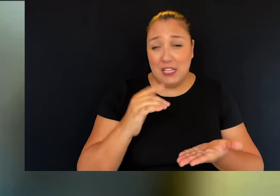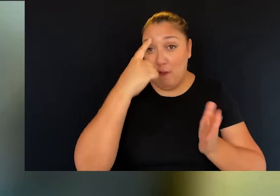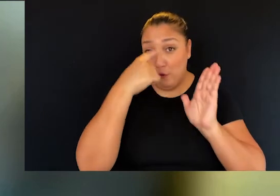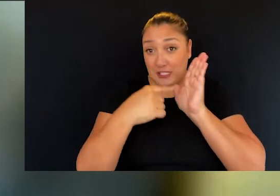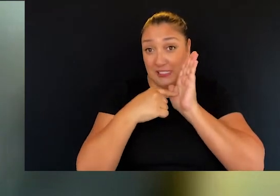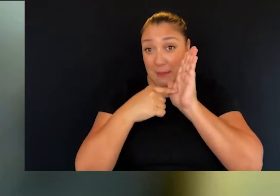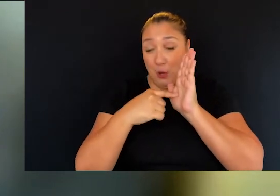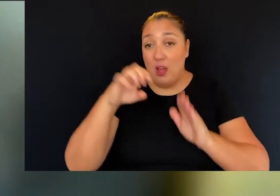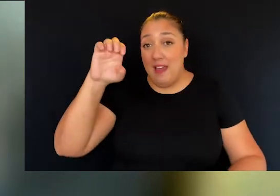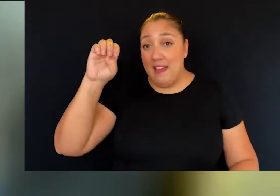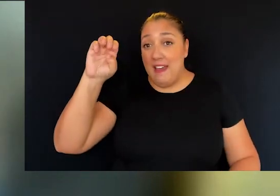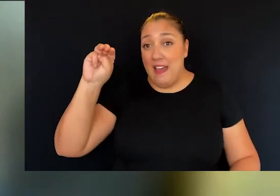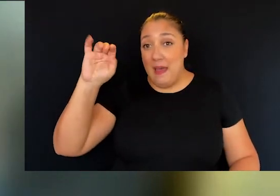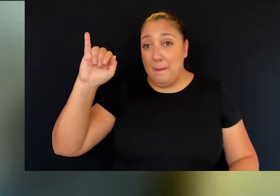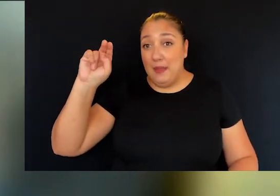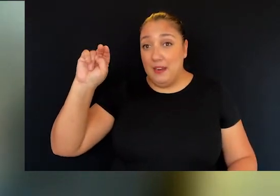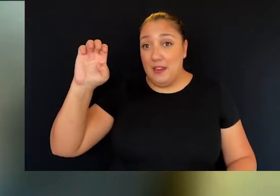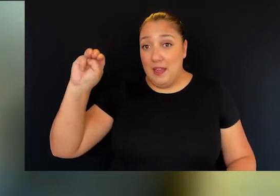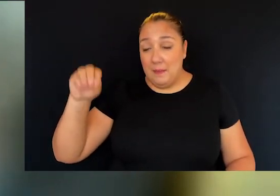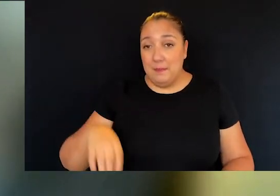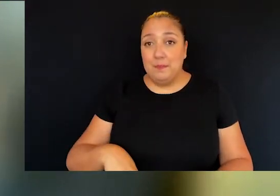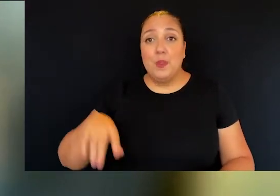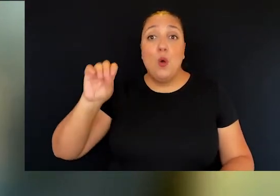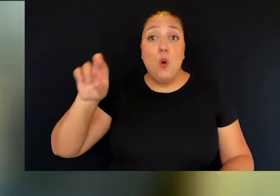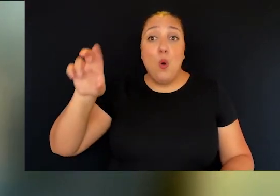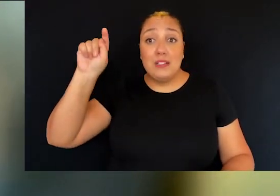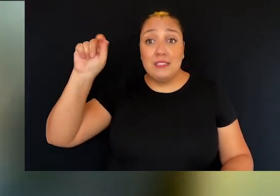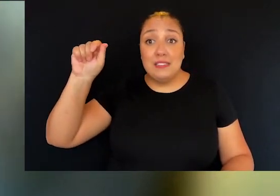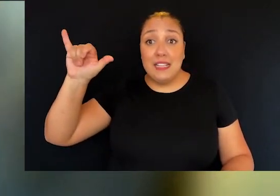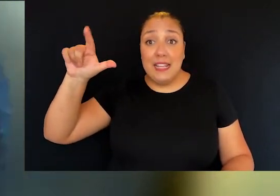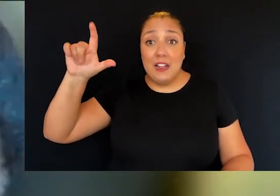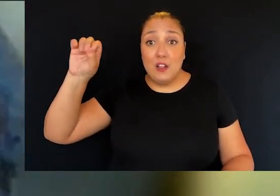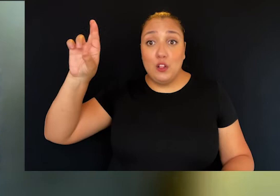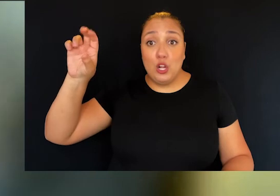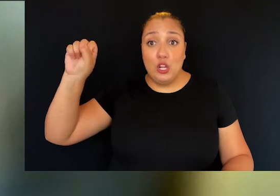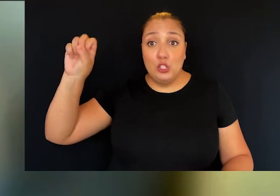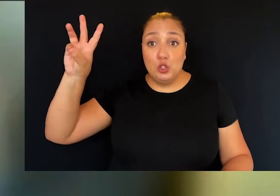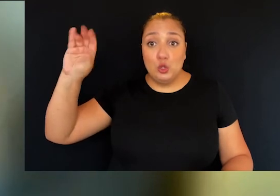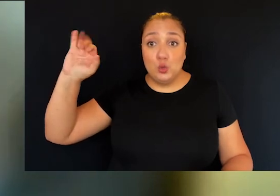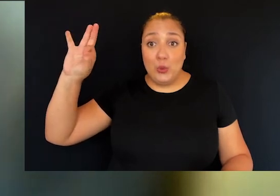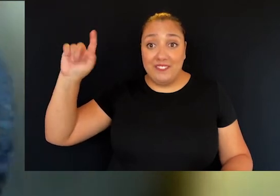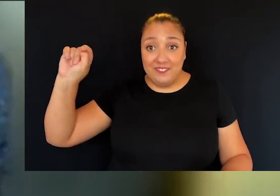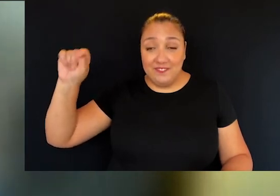Eminem, who is hugely infamous for blatantly using ableist language